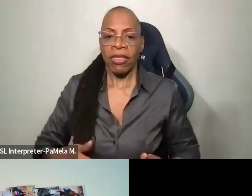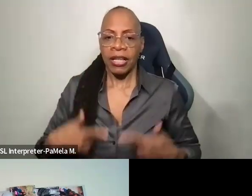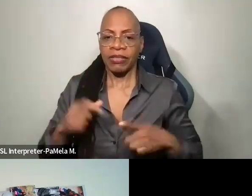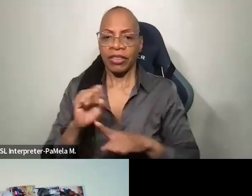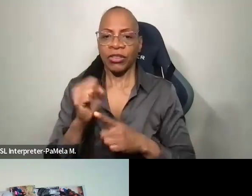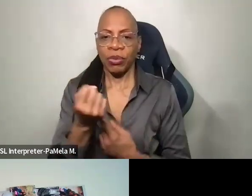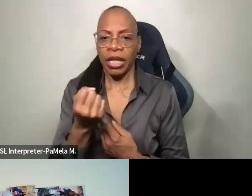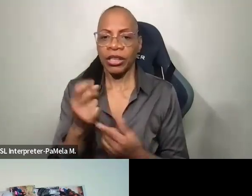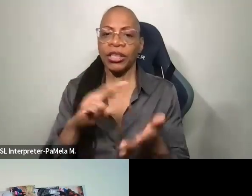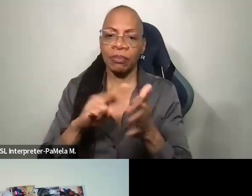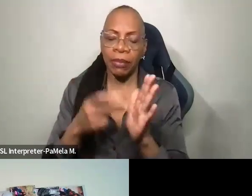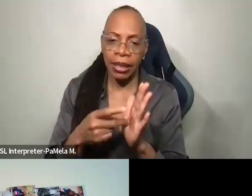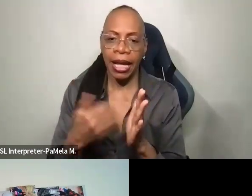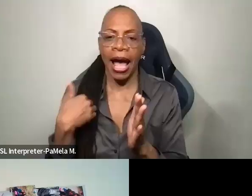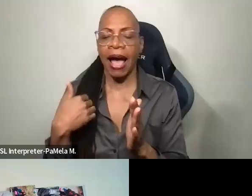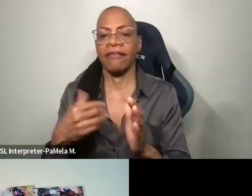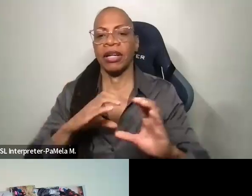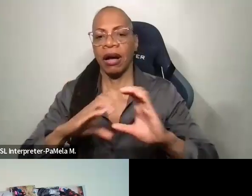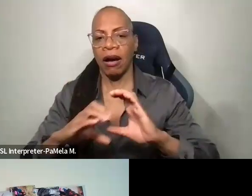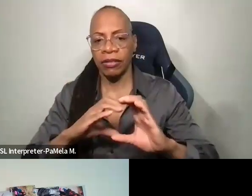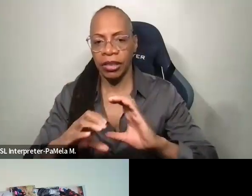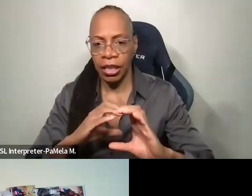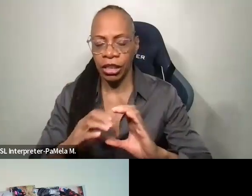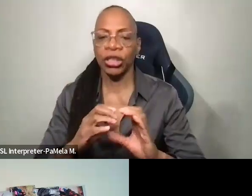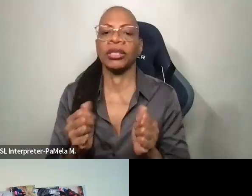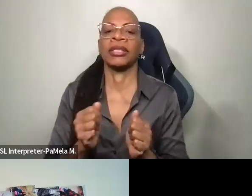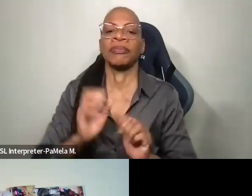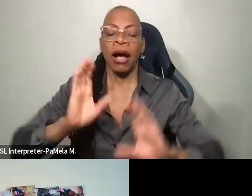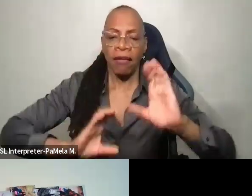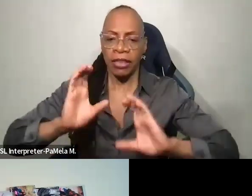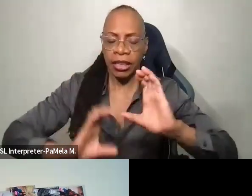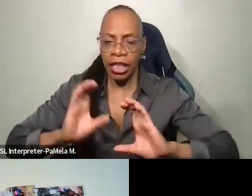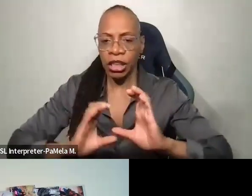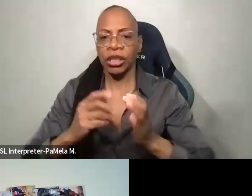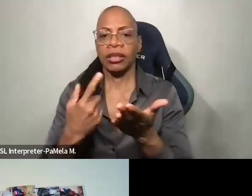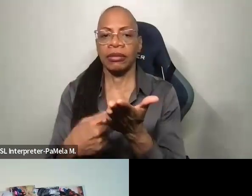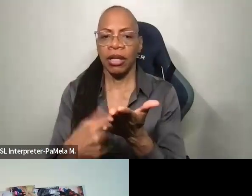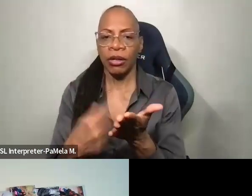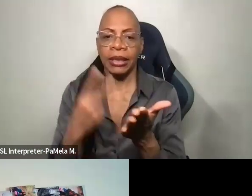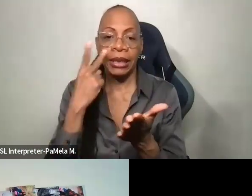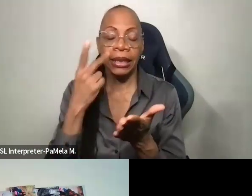talking with them, seeing if there's other data in HMIS that can support kind of verification of that.